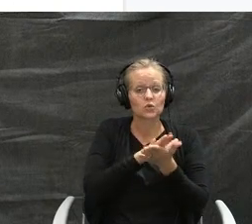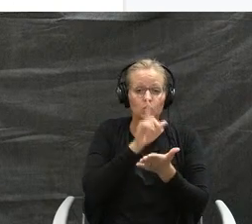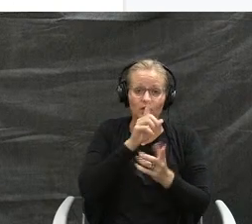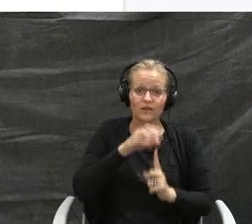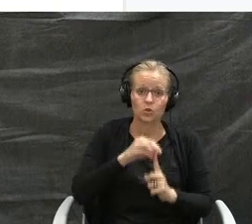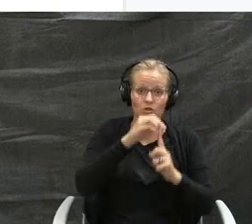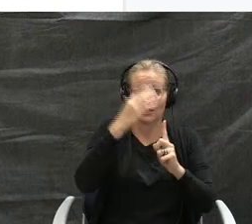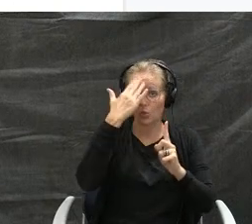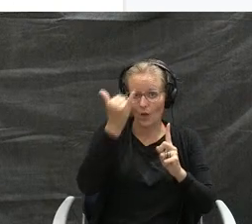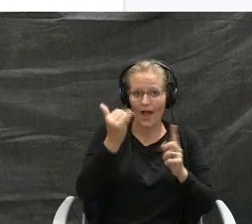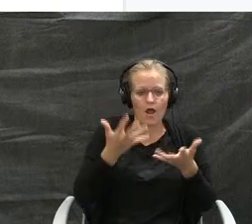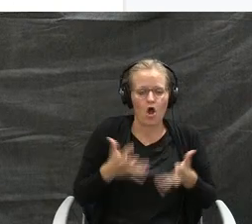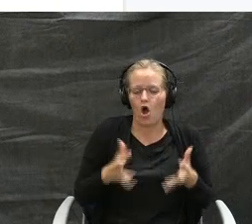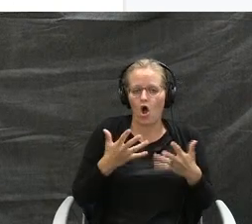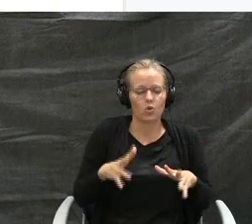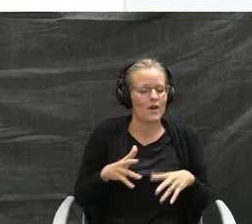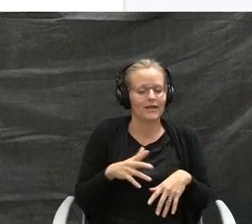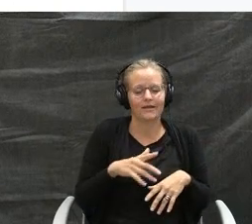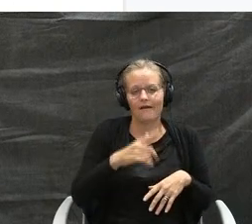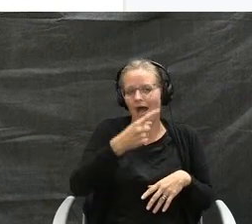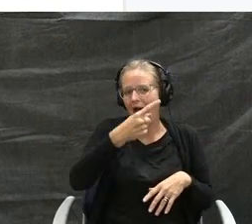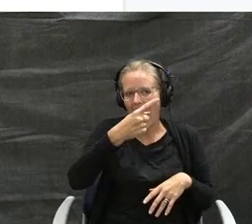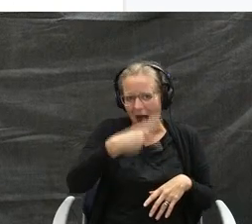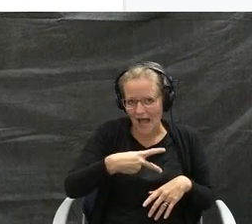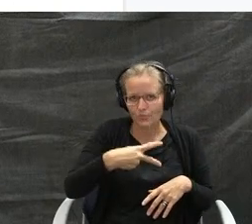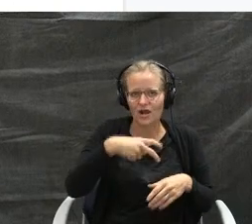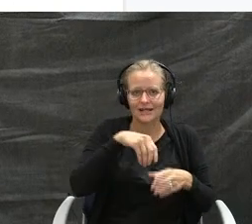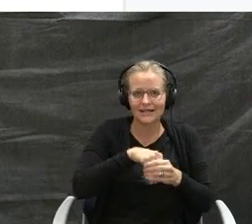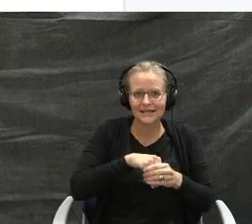because it's really already a hybrid in nature of families.